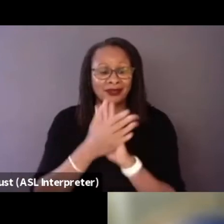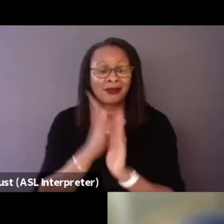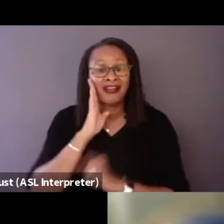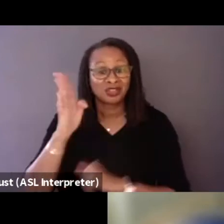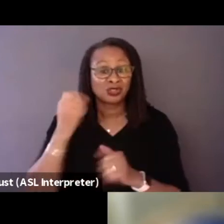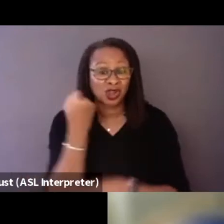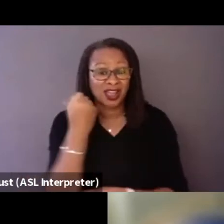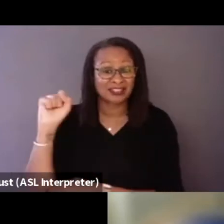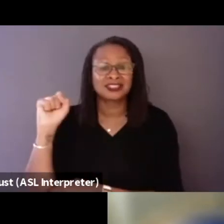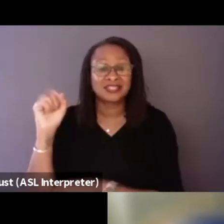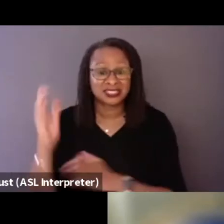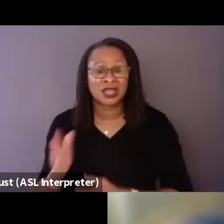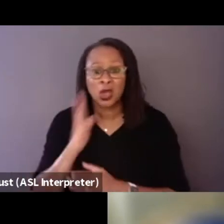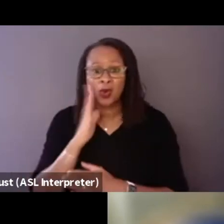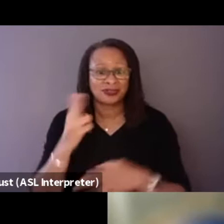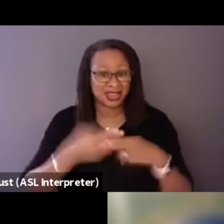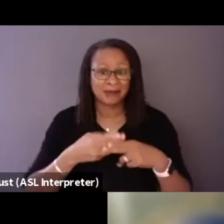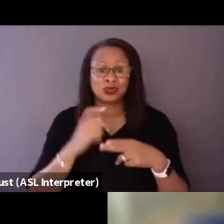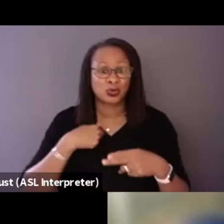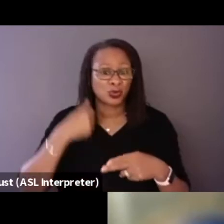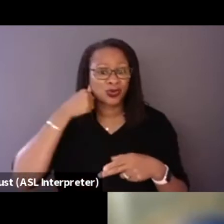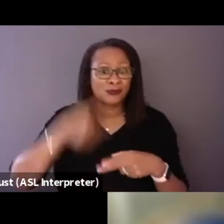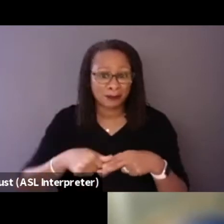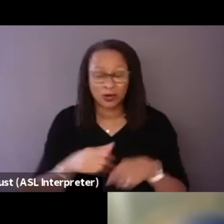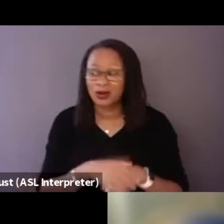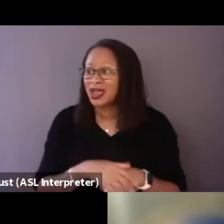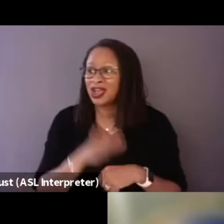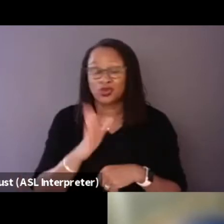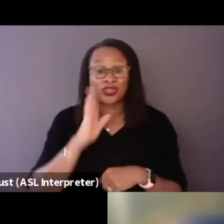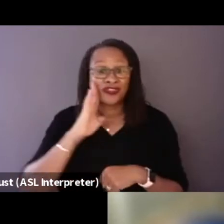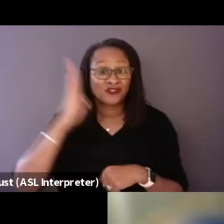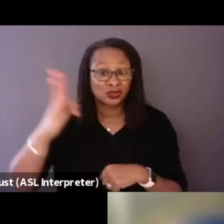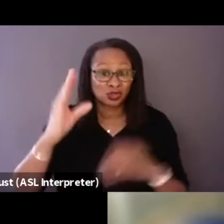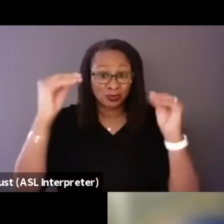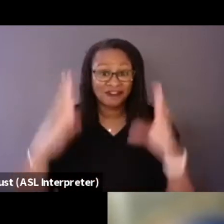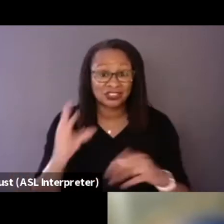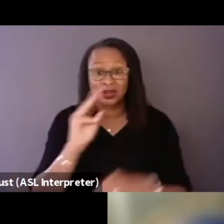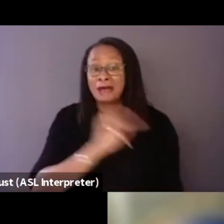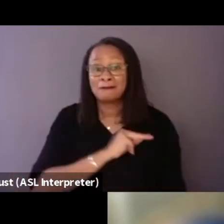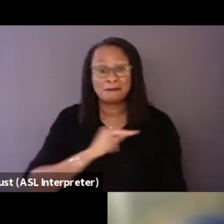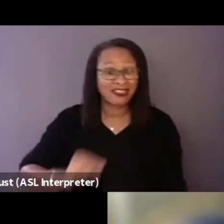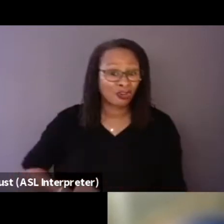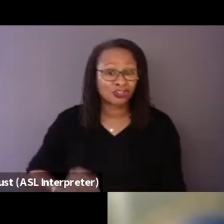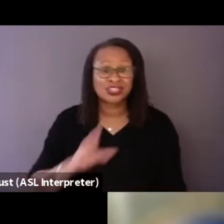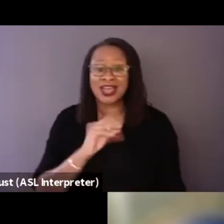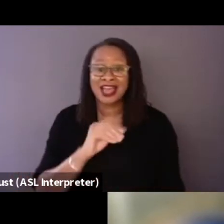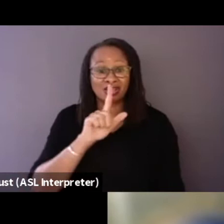whose names will be on our lips. You all are the future professors and mayors and lawyers and doctors,